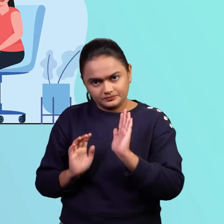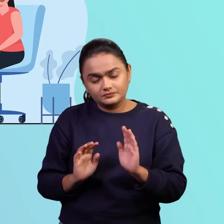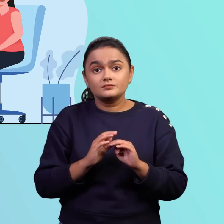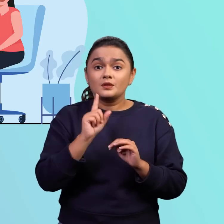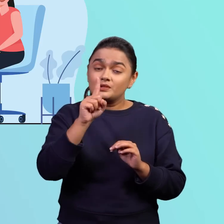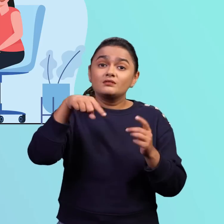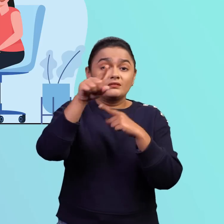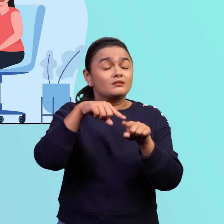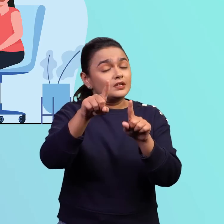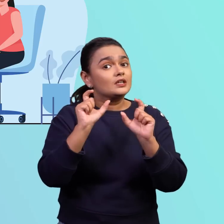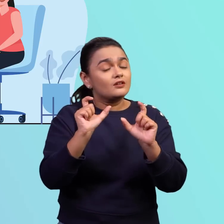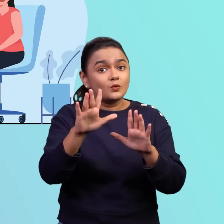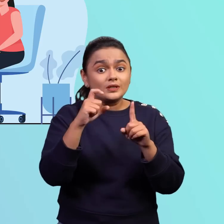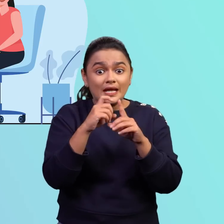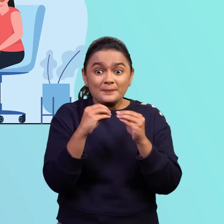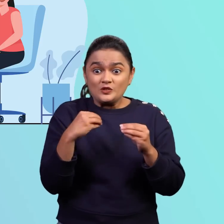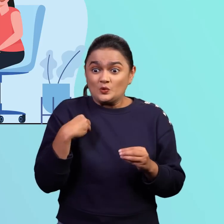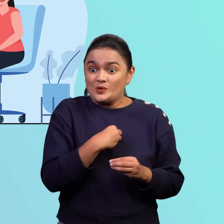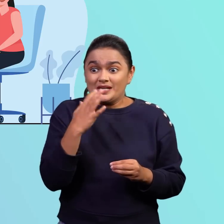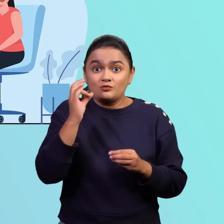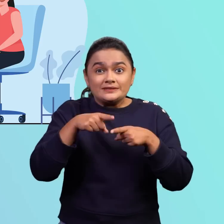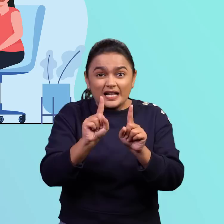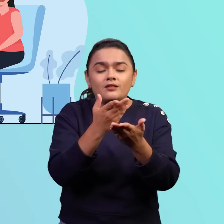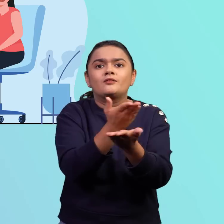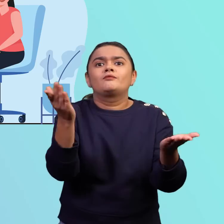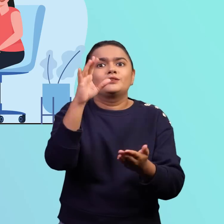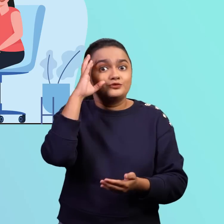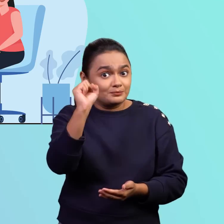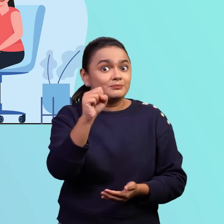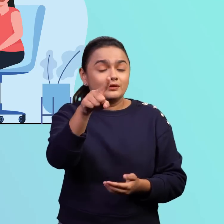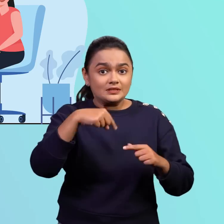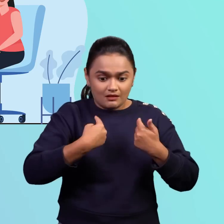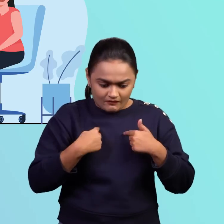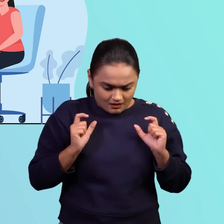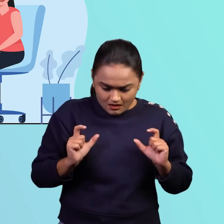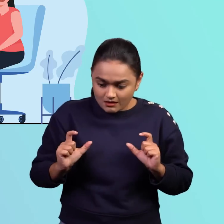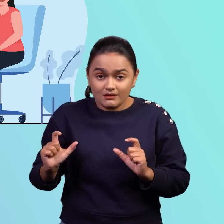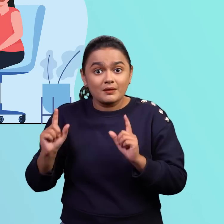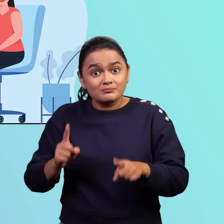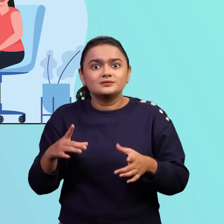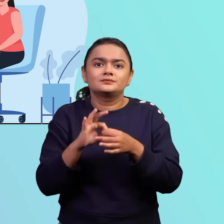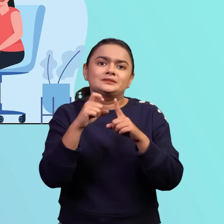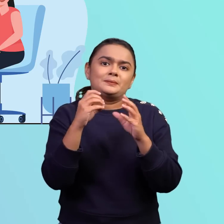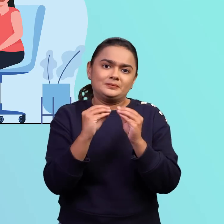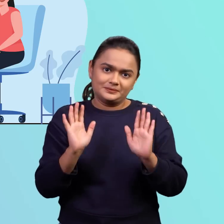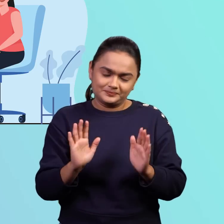But remember! Who is the best doctor for your diabetes? You yourself! You must take care of yourself to manage your diabetes.